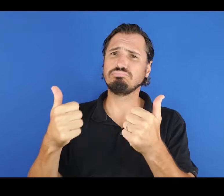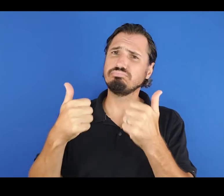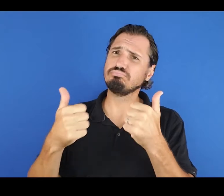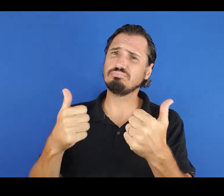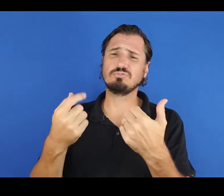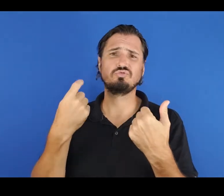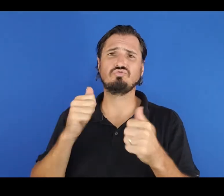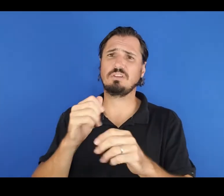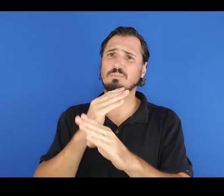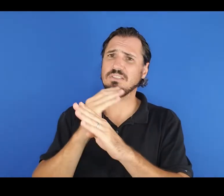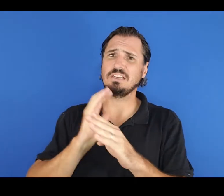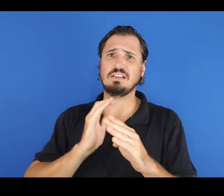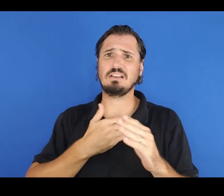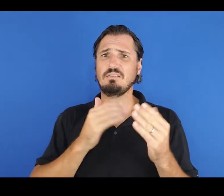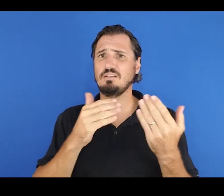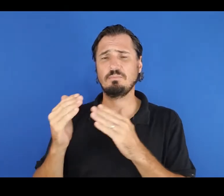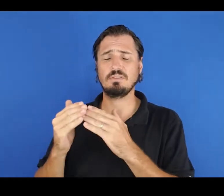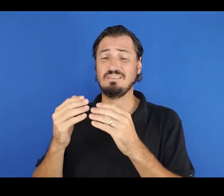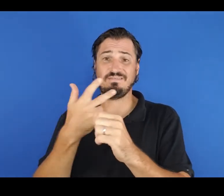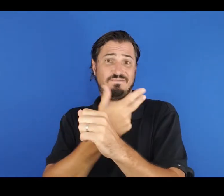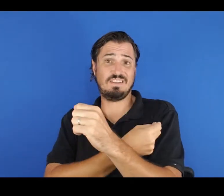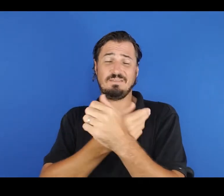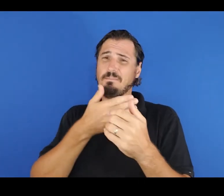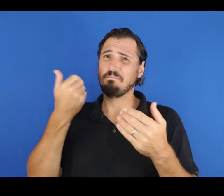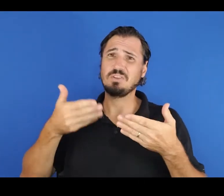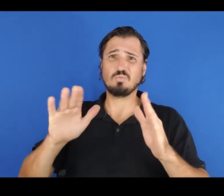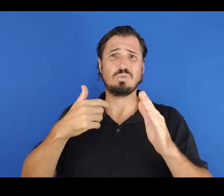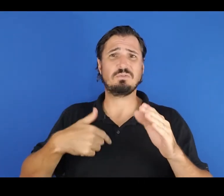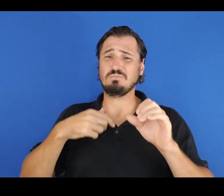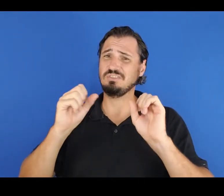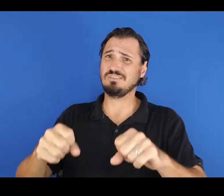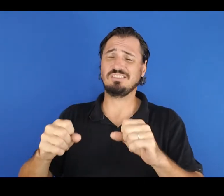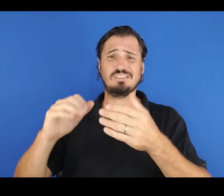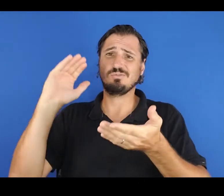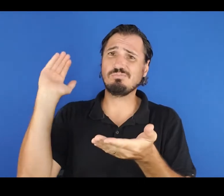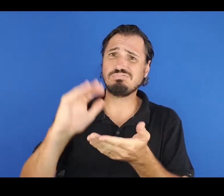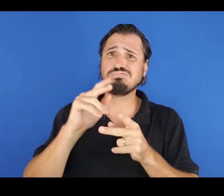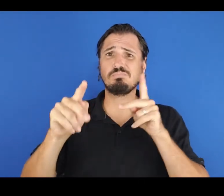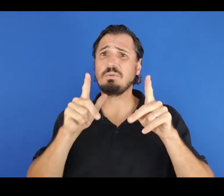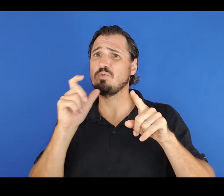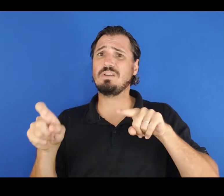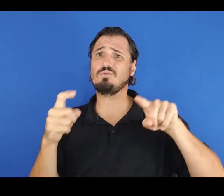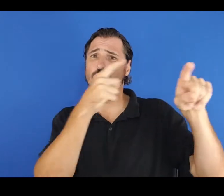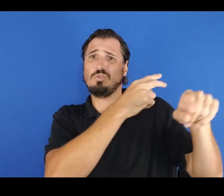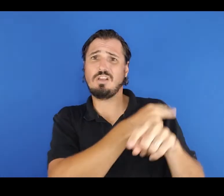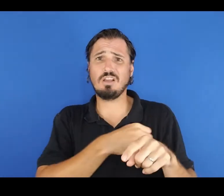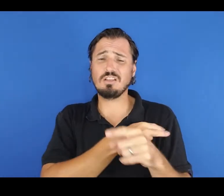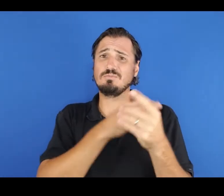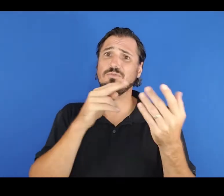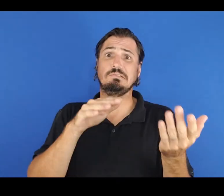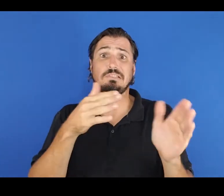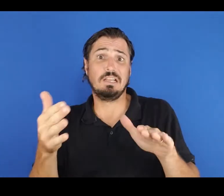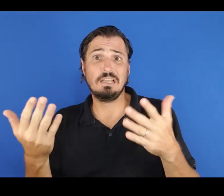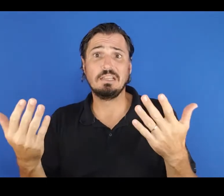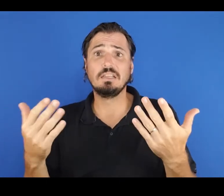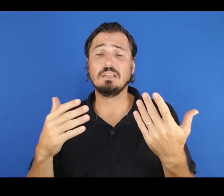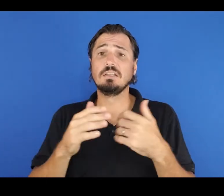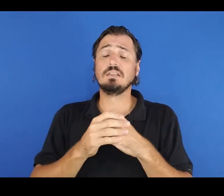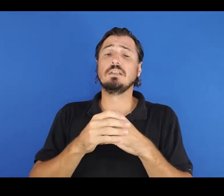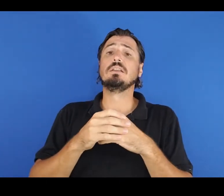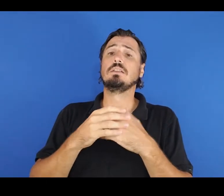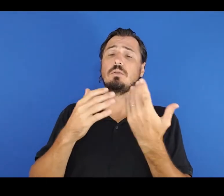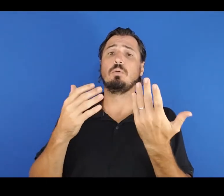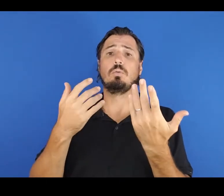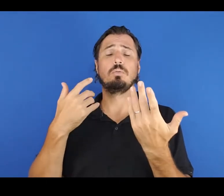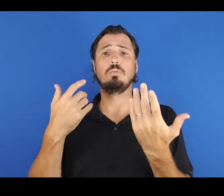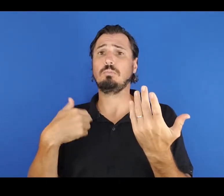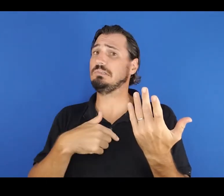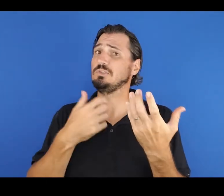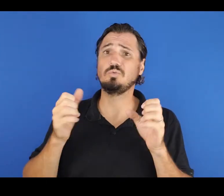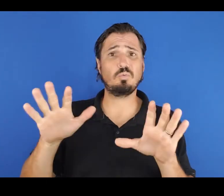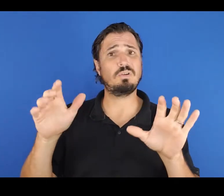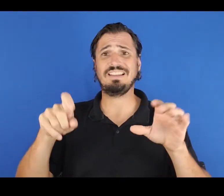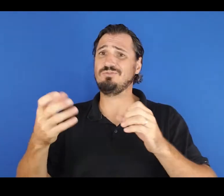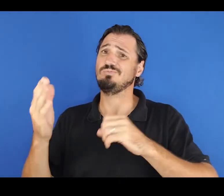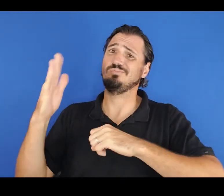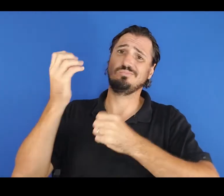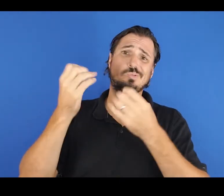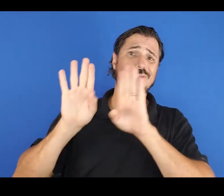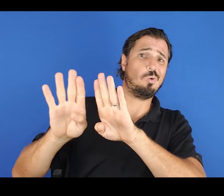The vaccines are the most effective tool we have to reduce hospitalizations and deaths and avoid a shutdown. We’re grateful to each of you who have joined us in getting vaccinated.